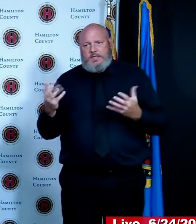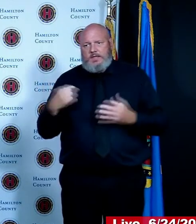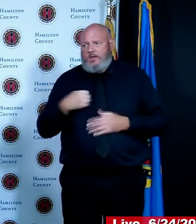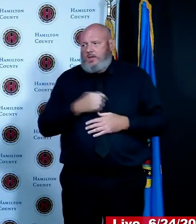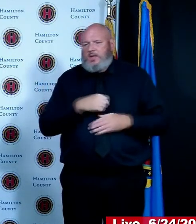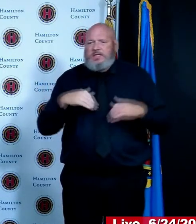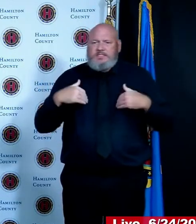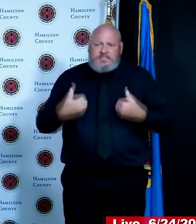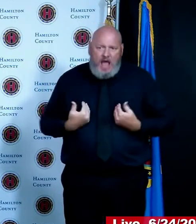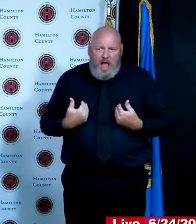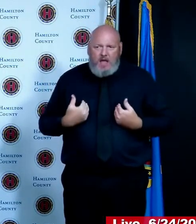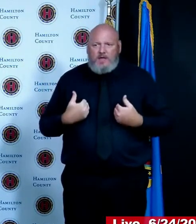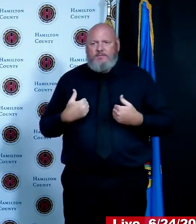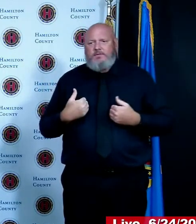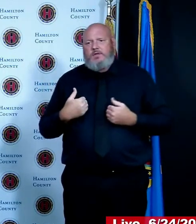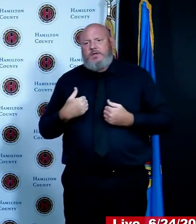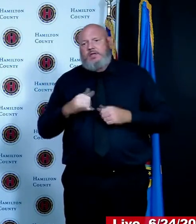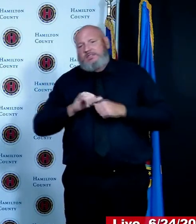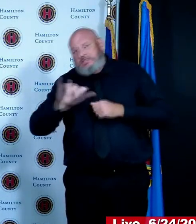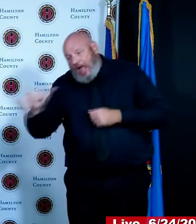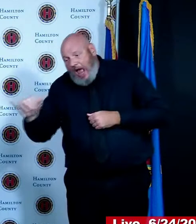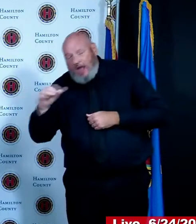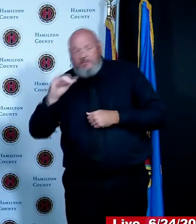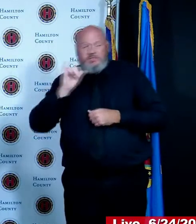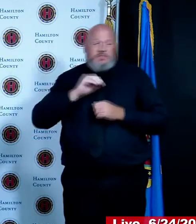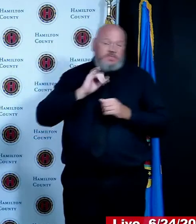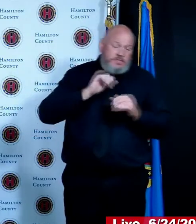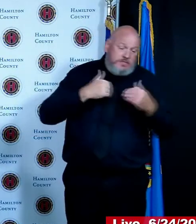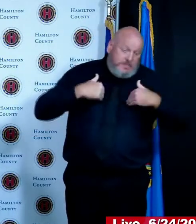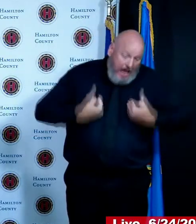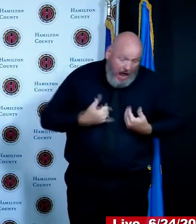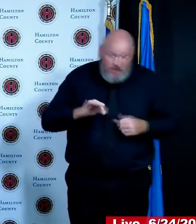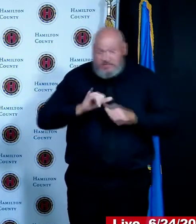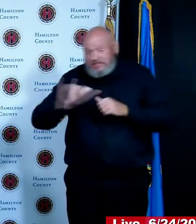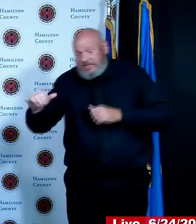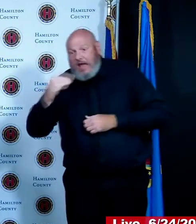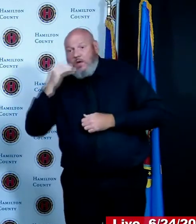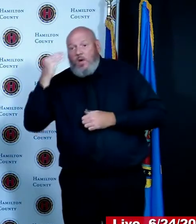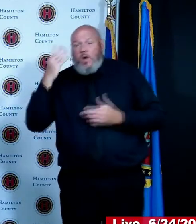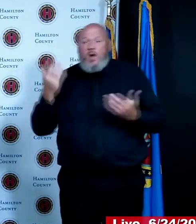but if we are opening our family up to new families and to new activities where